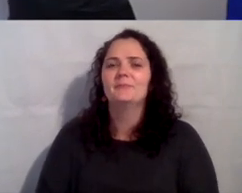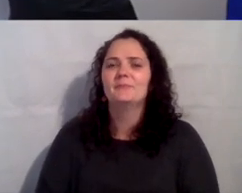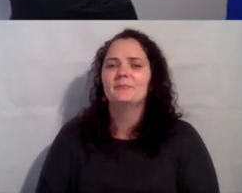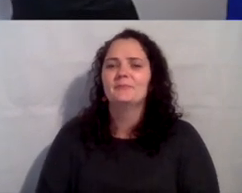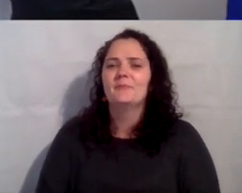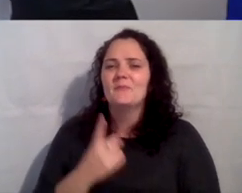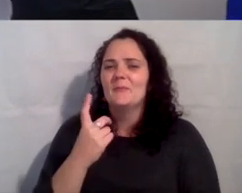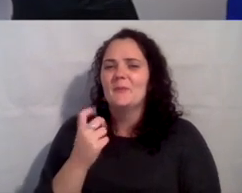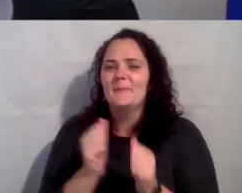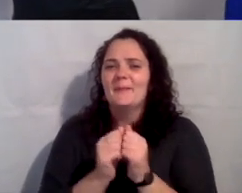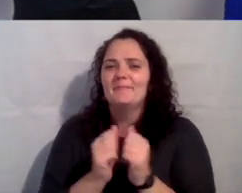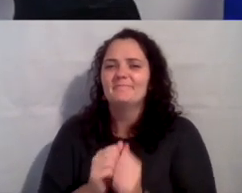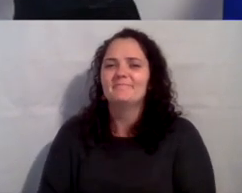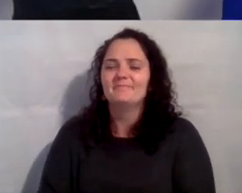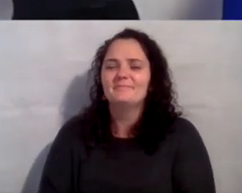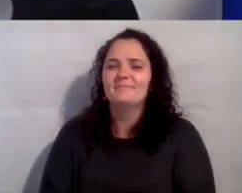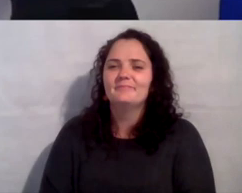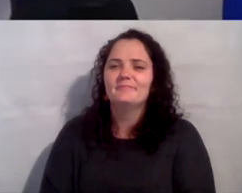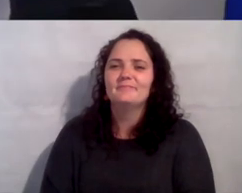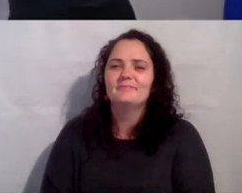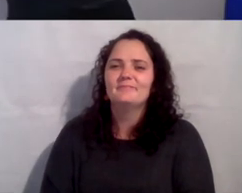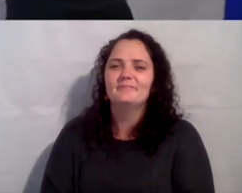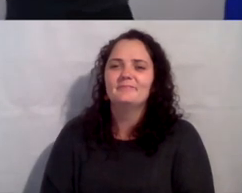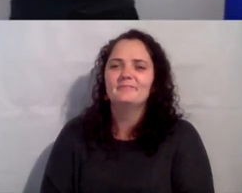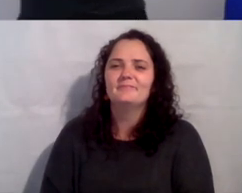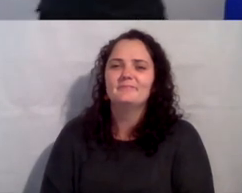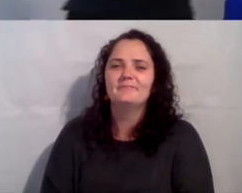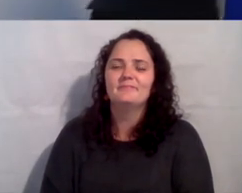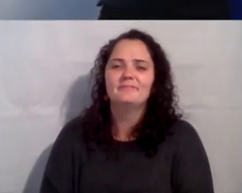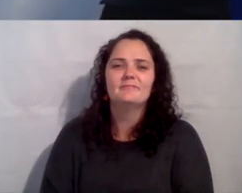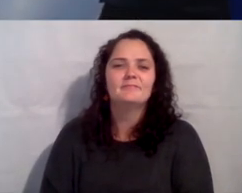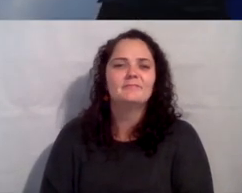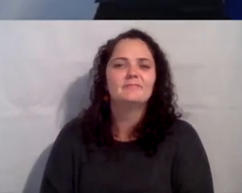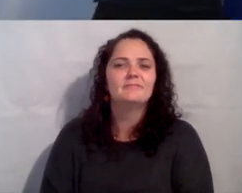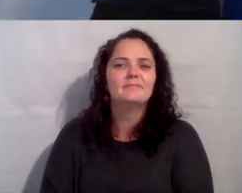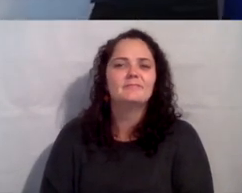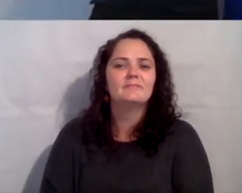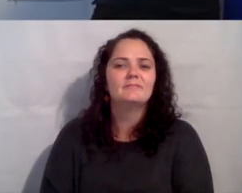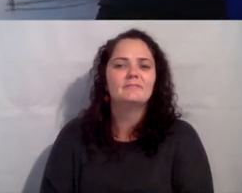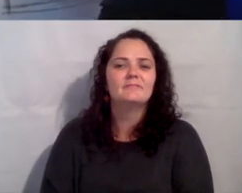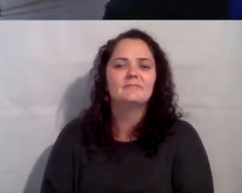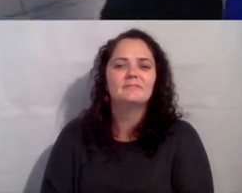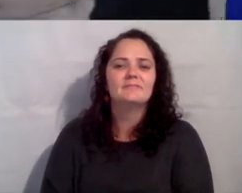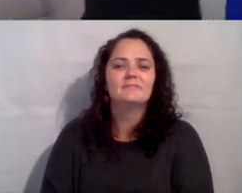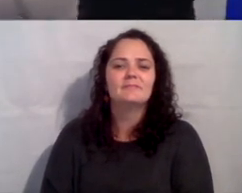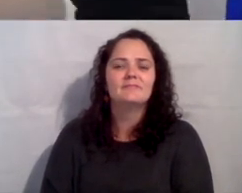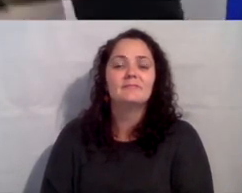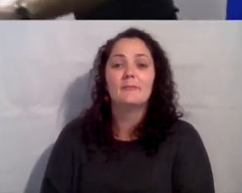we got a fresh sheet of paper alright and we're gonna do a different type